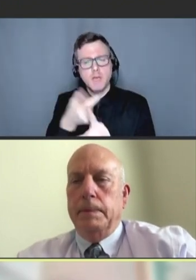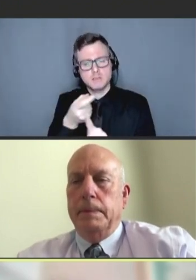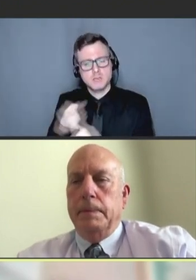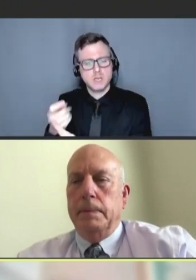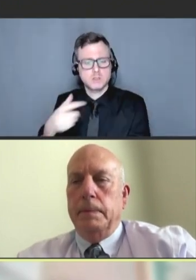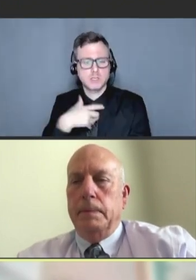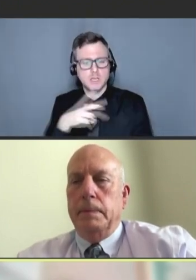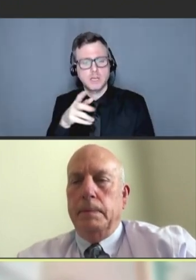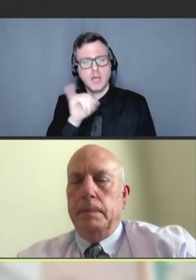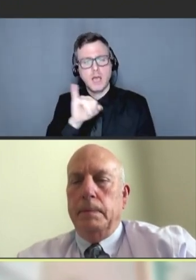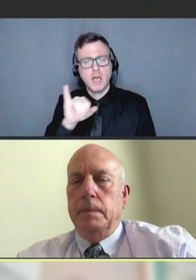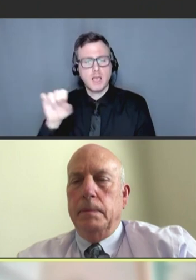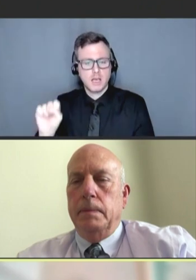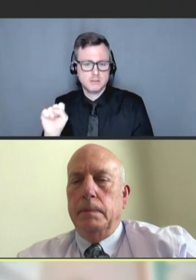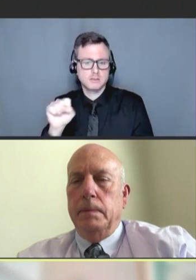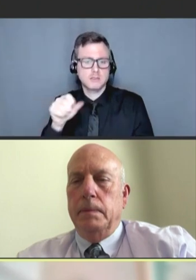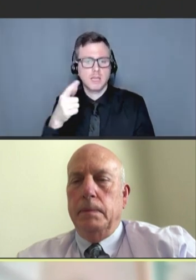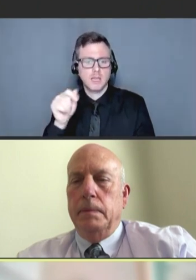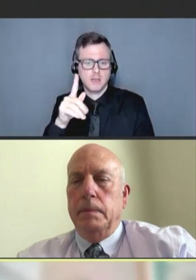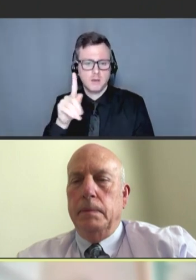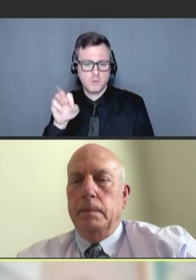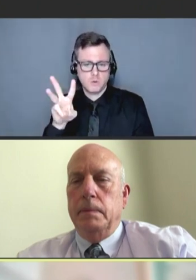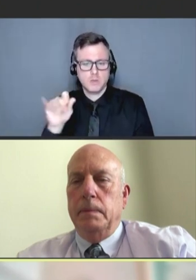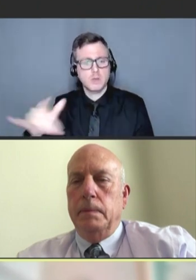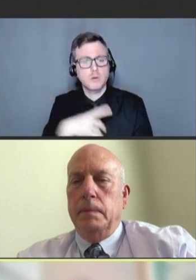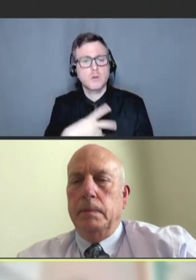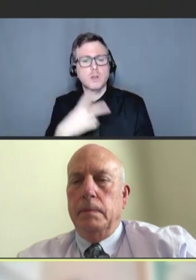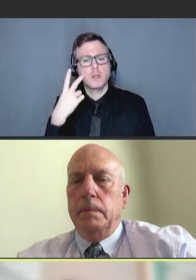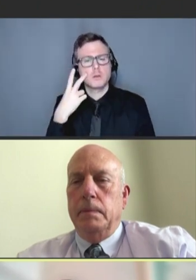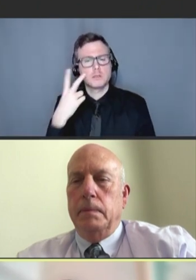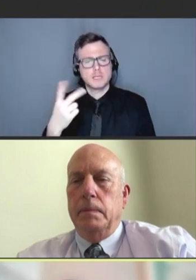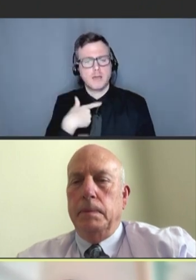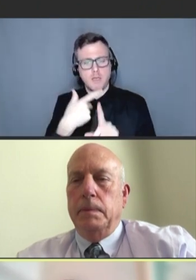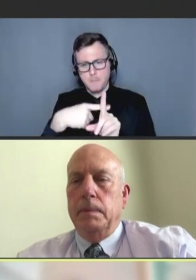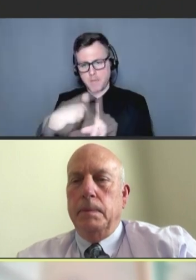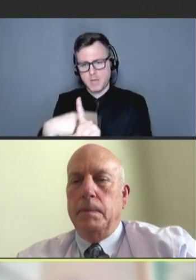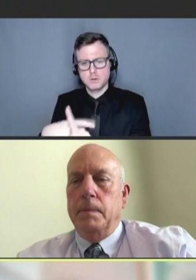And we expect by the end of this month, that we'll have more than 40 states and jurisdictions